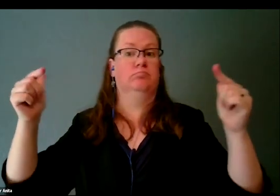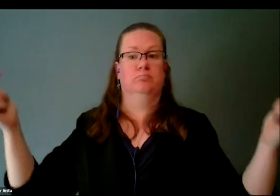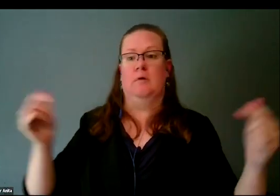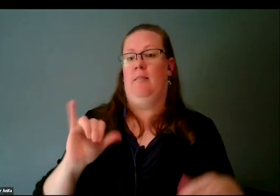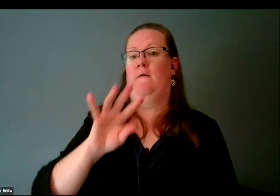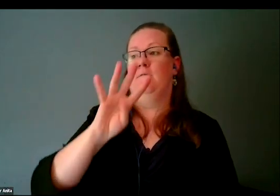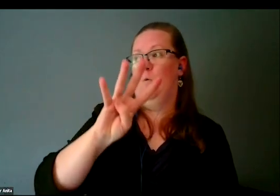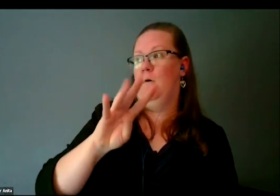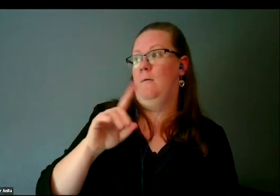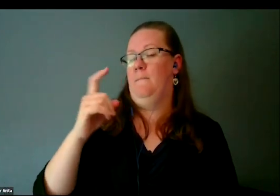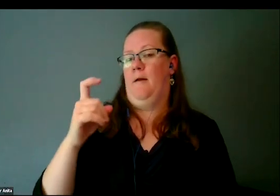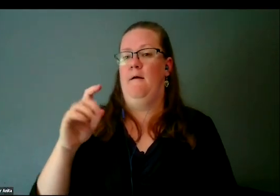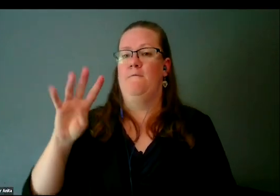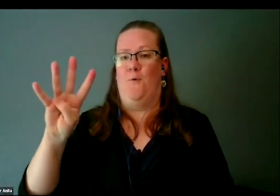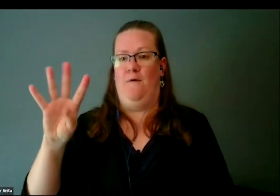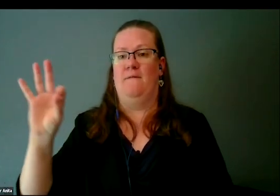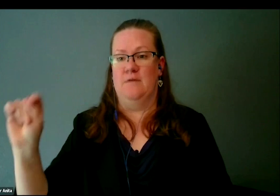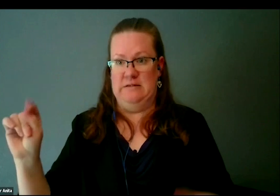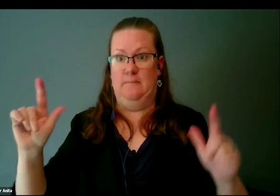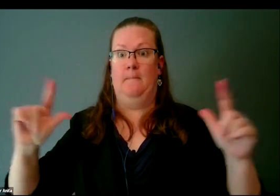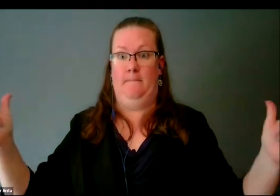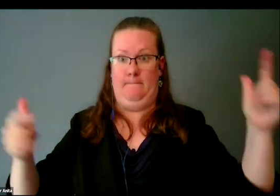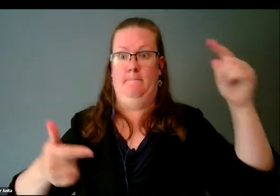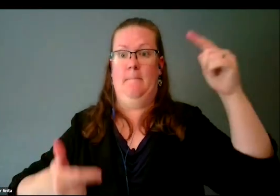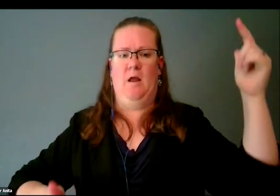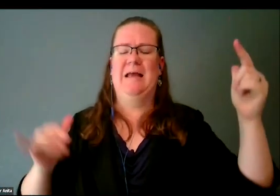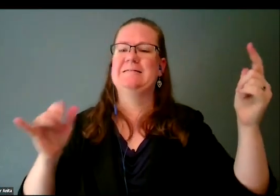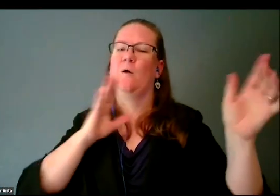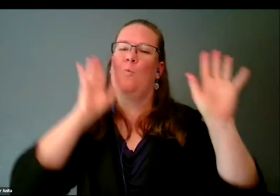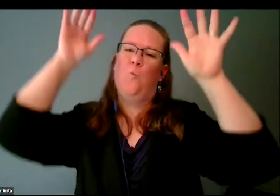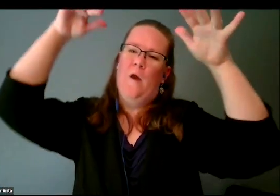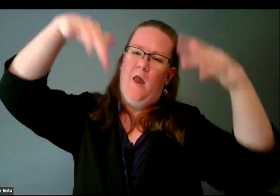It depicts this giant swirling wave. There's a large,